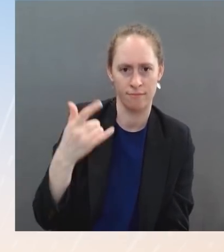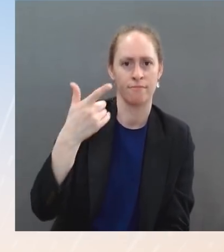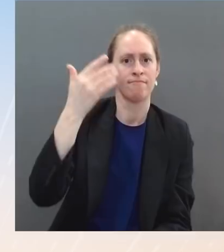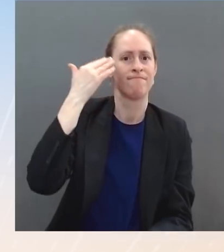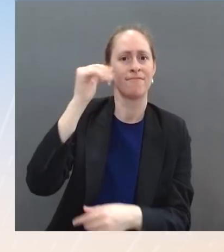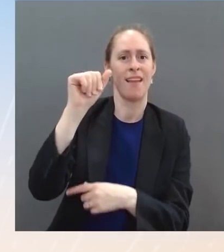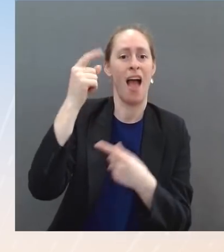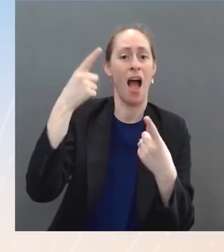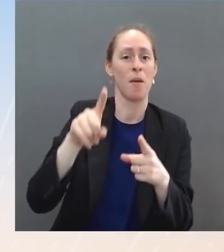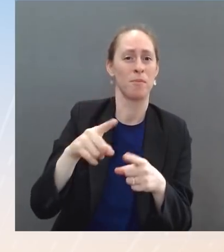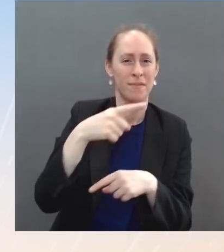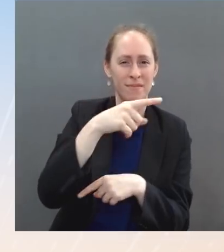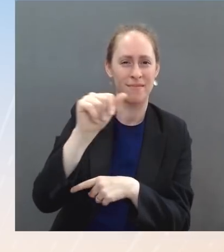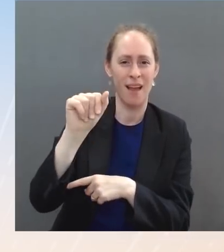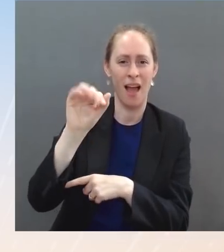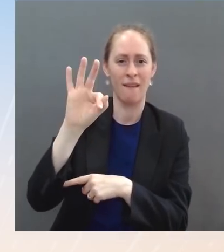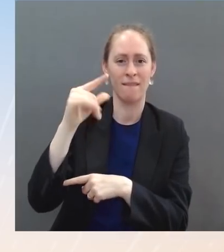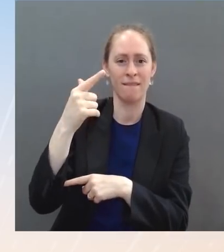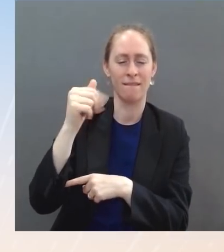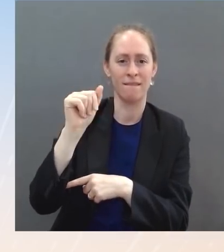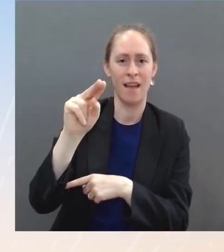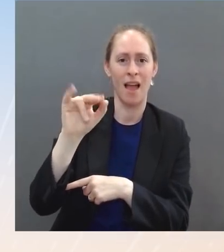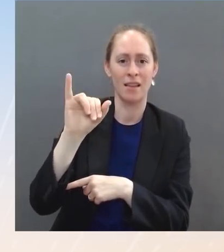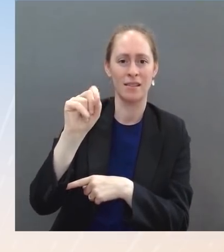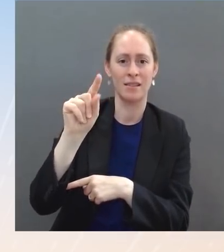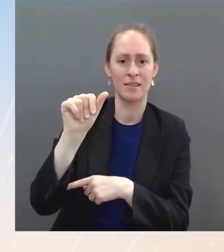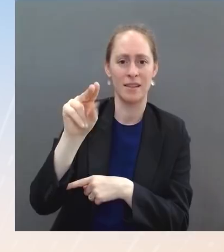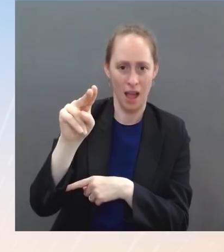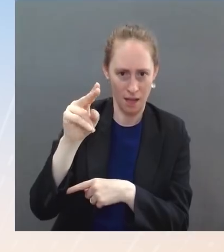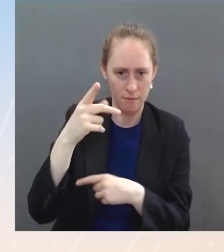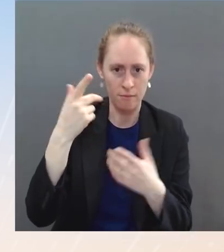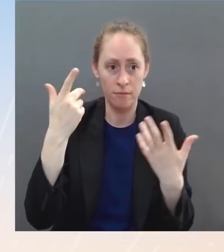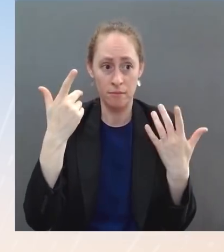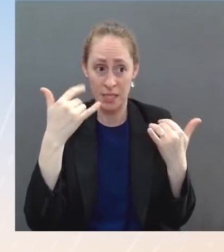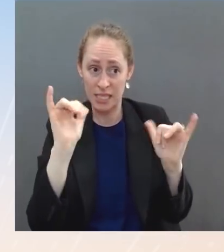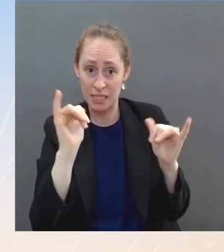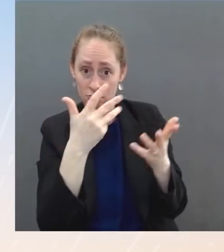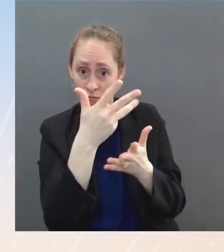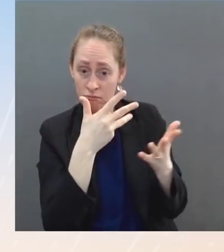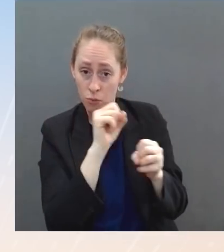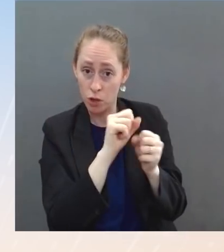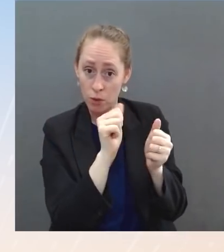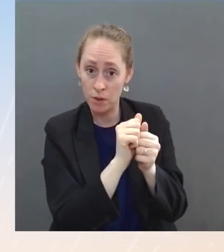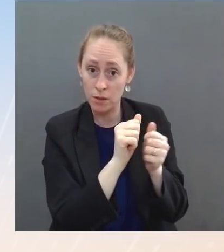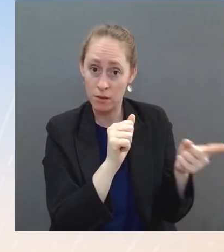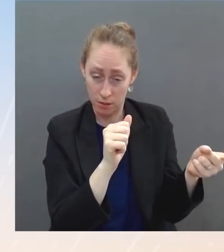there was a meeting in China where the U.S., China, and Russia delegations went over this issue.